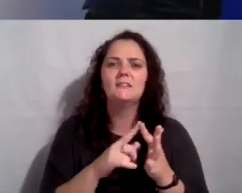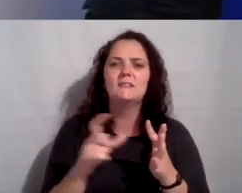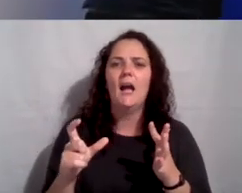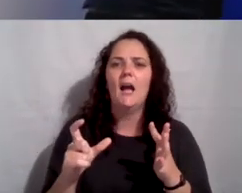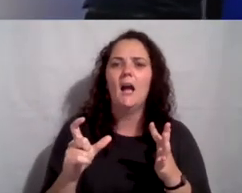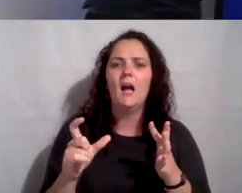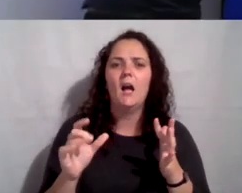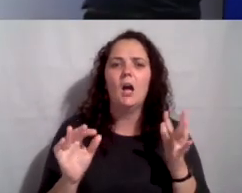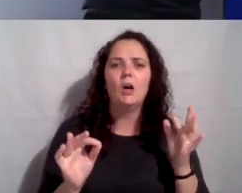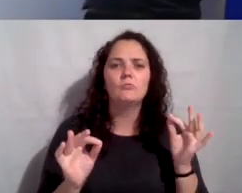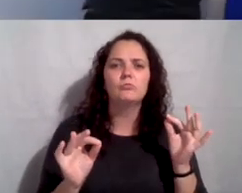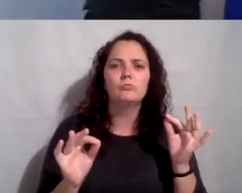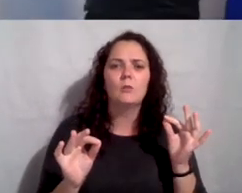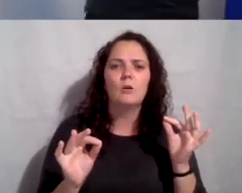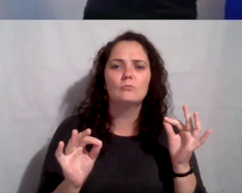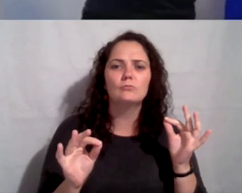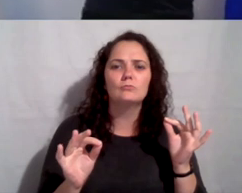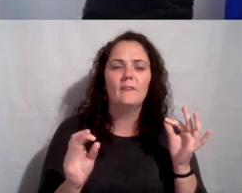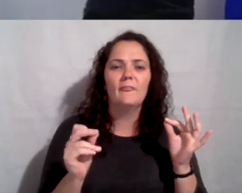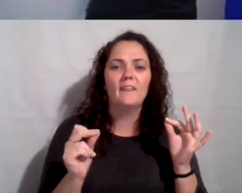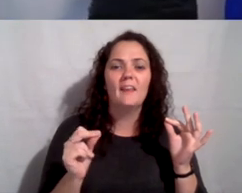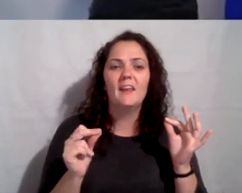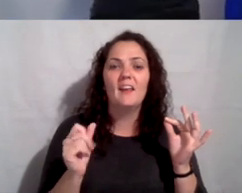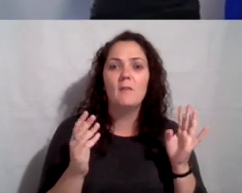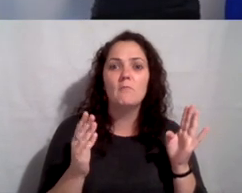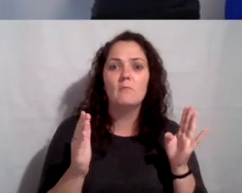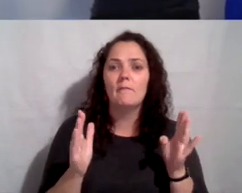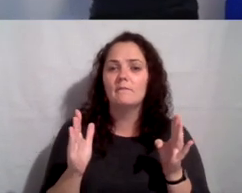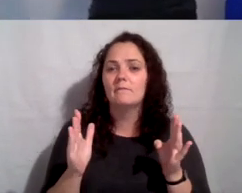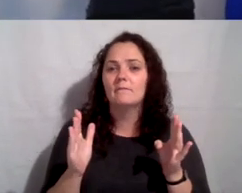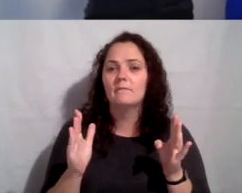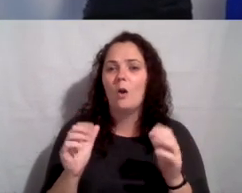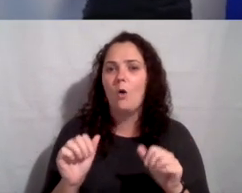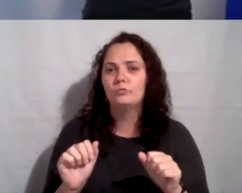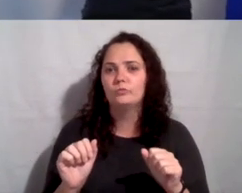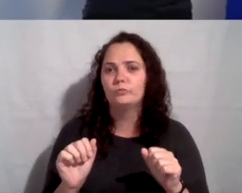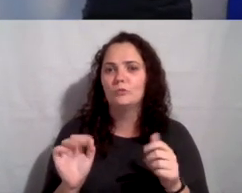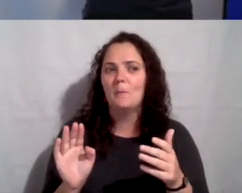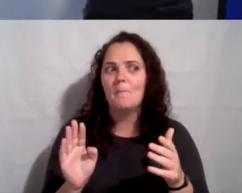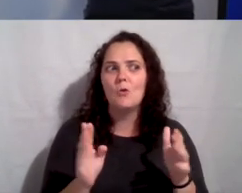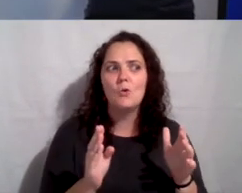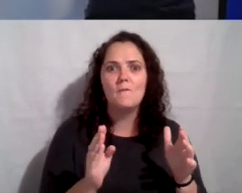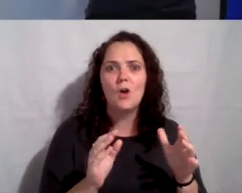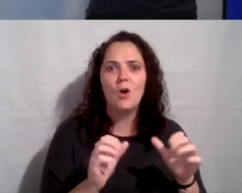and then they're gonna move ever so slightly in that pose and then they're gonna hold again, then they're gonna move ever so slightly